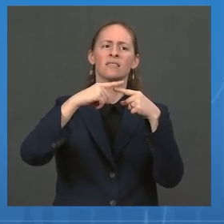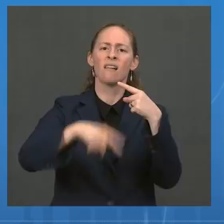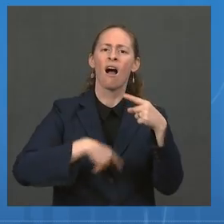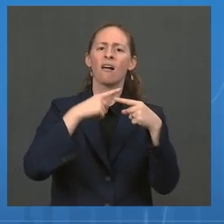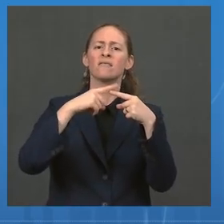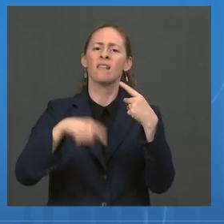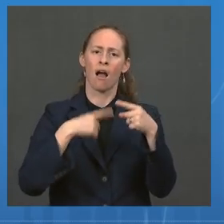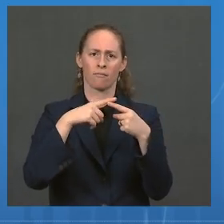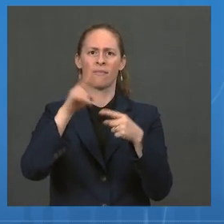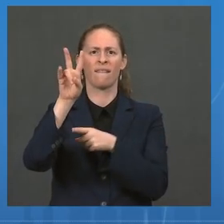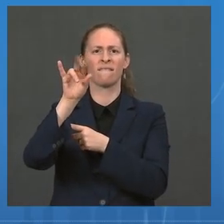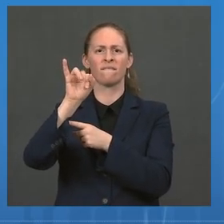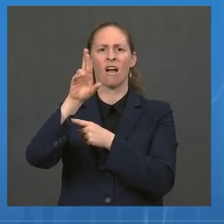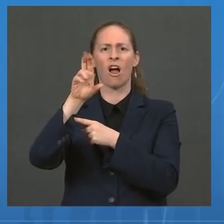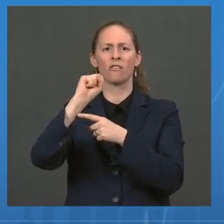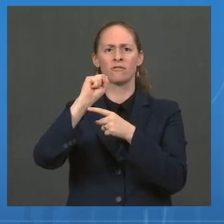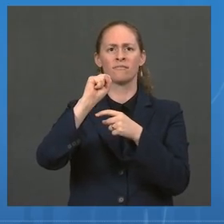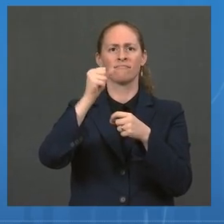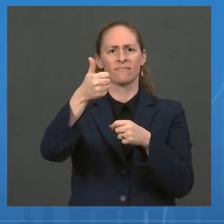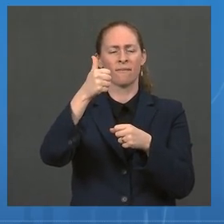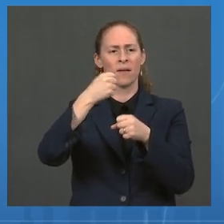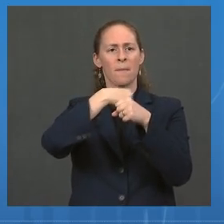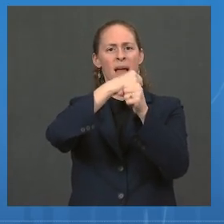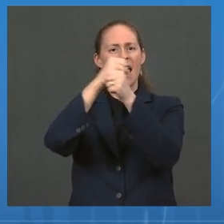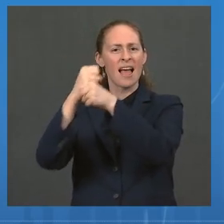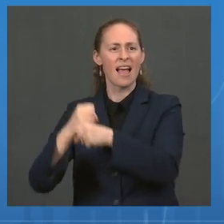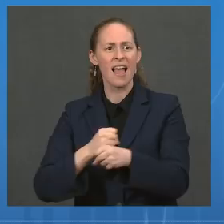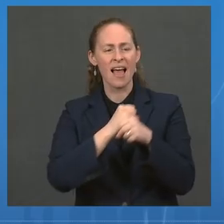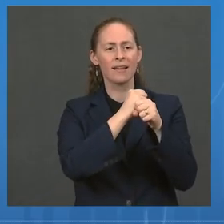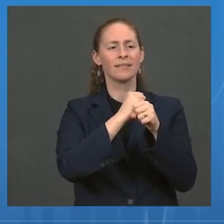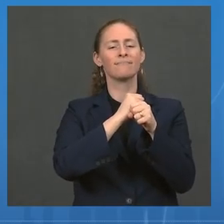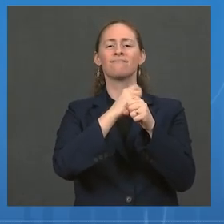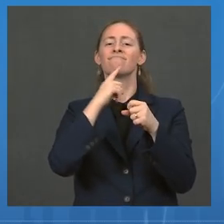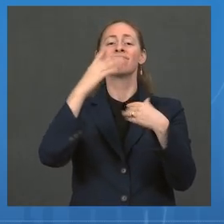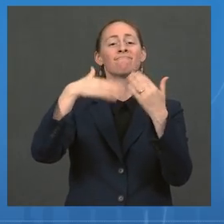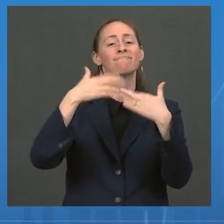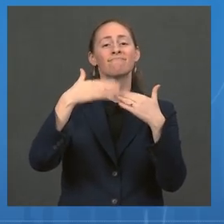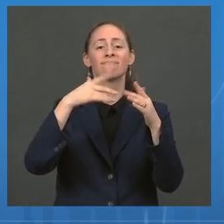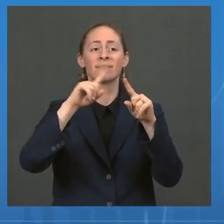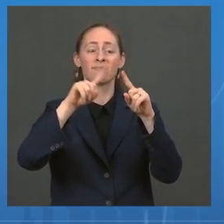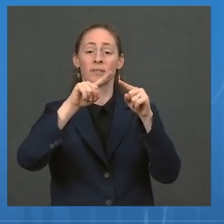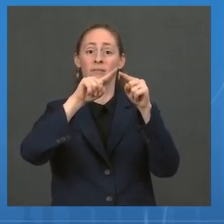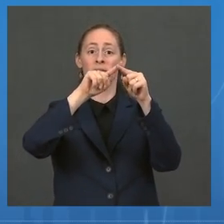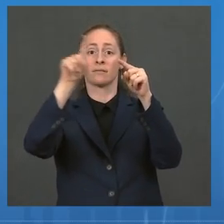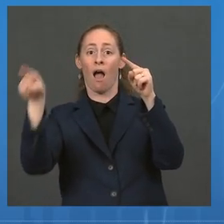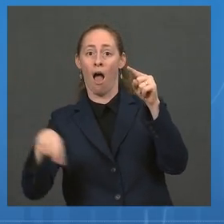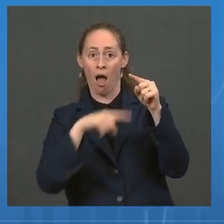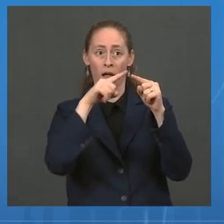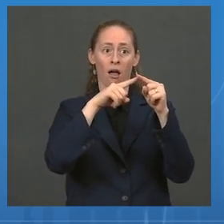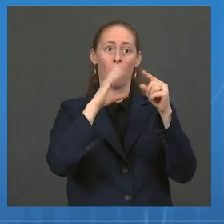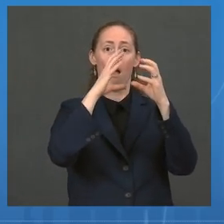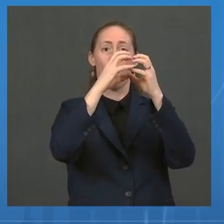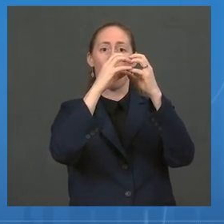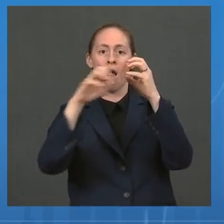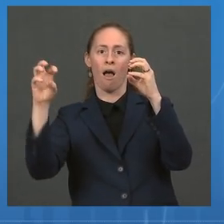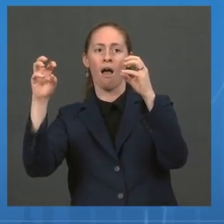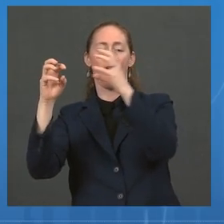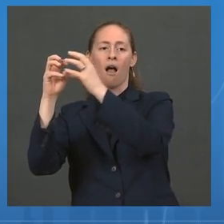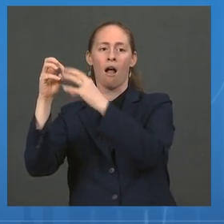And as you can see, on any viral replication cycle, there are areas that are vulnerable targets for the development of drugs,